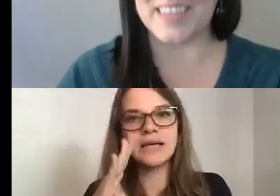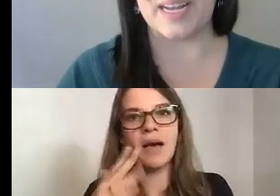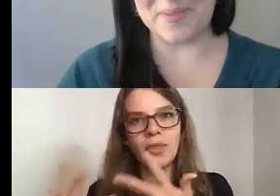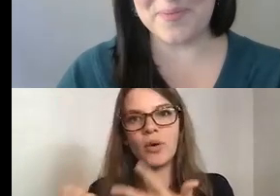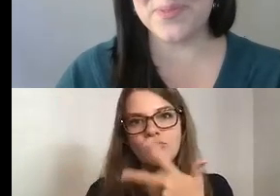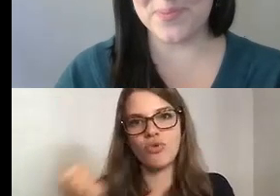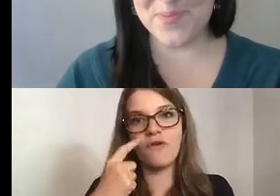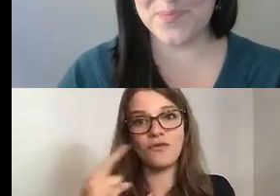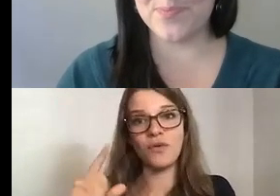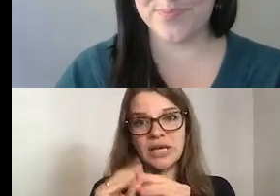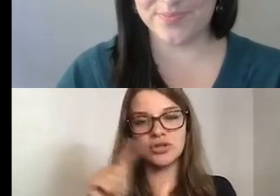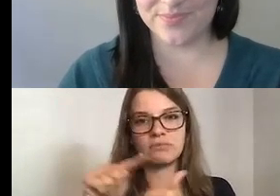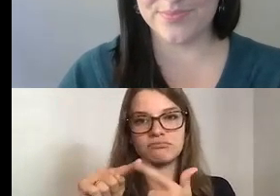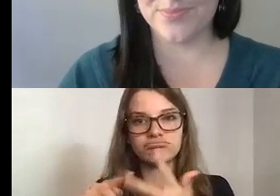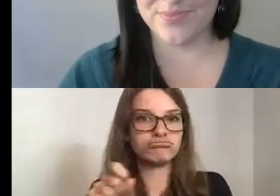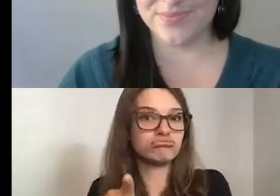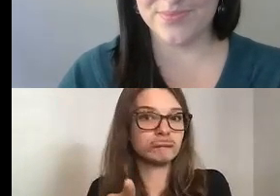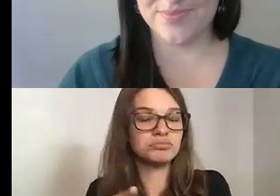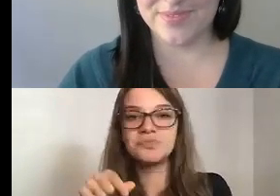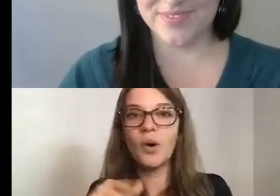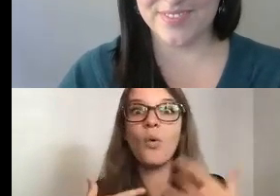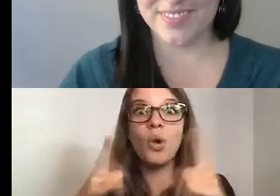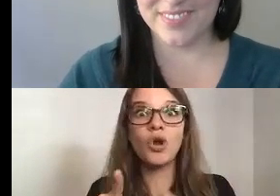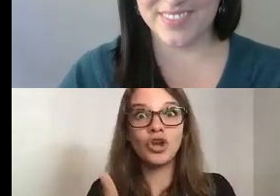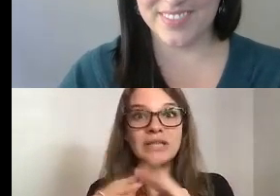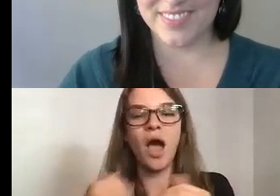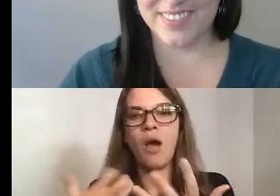session like these are the things that are going on and like I want these on our agenda to talk